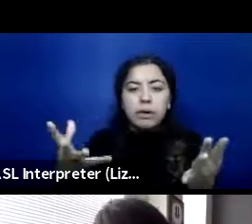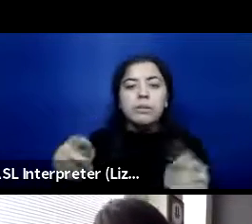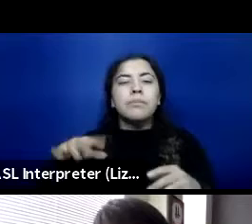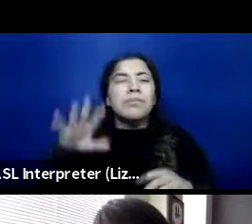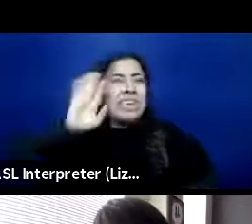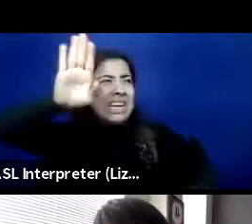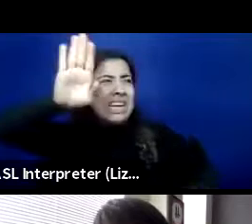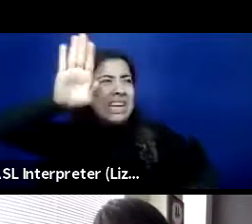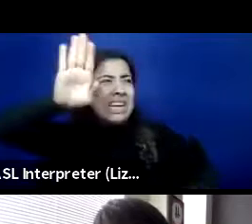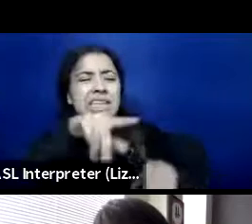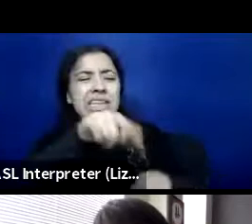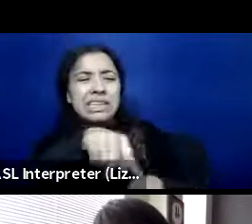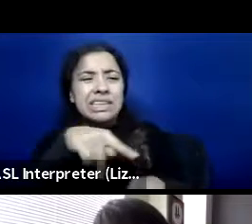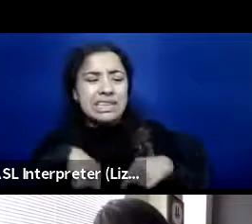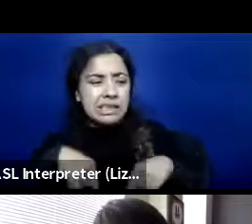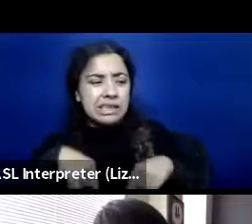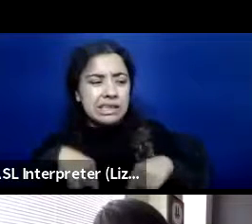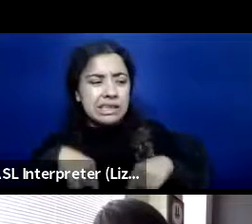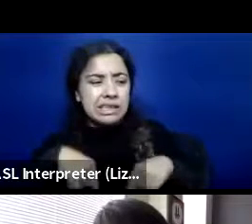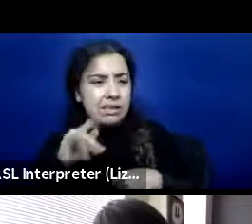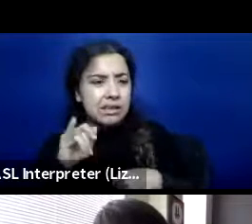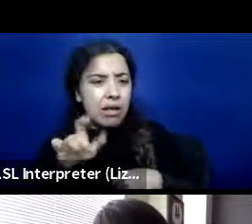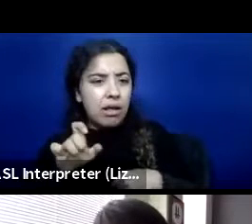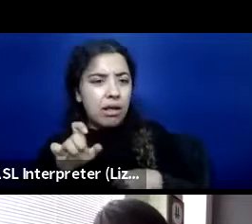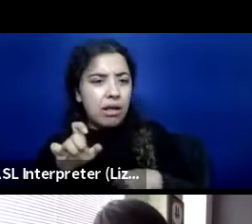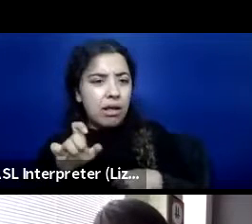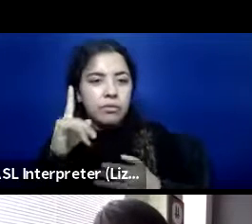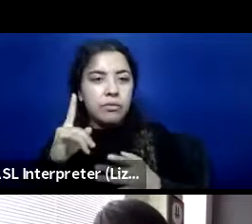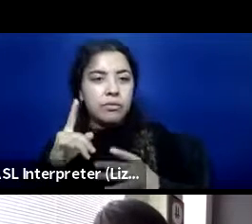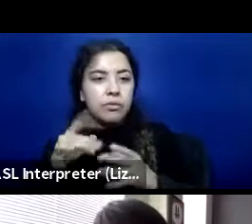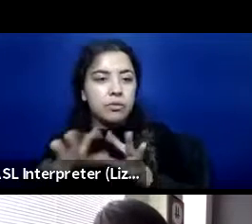to interpret those (UNKNOWN